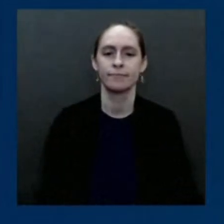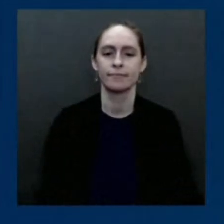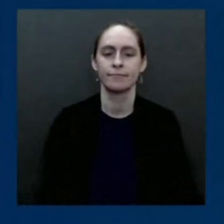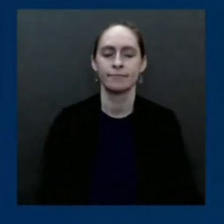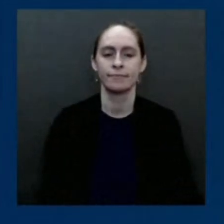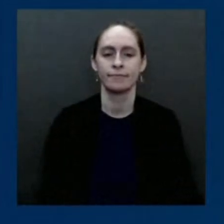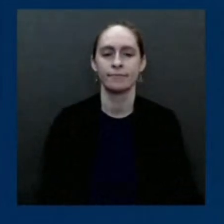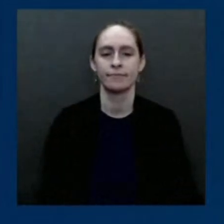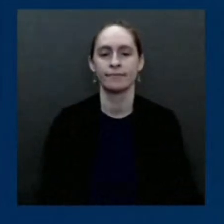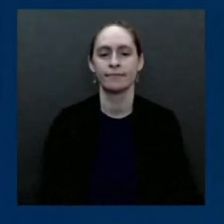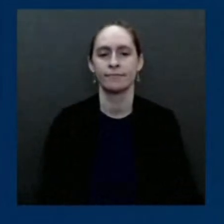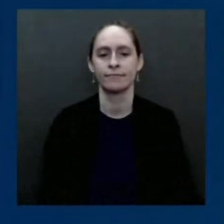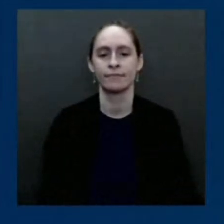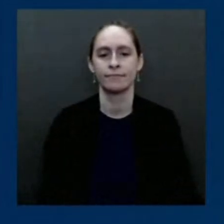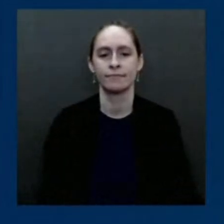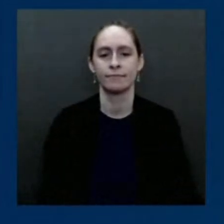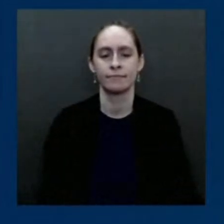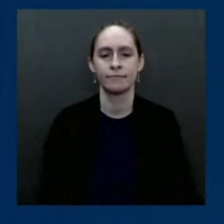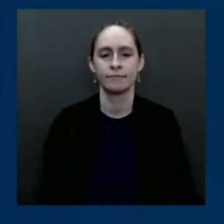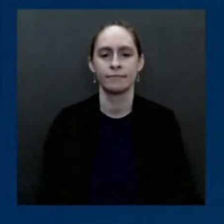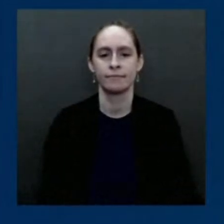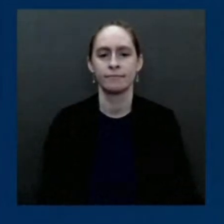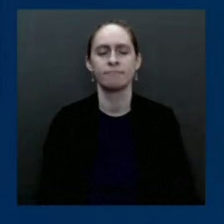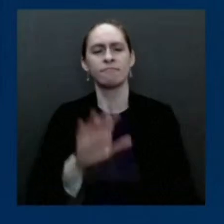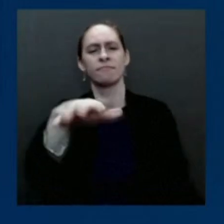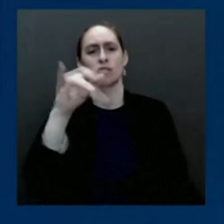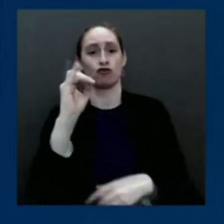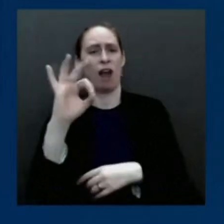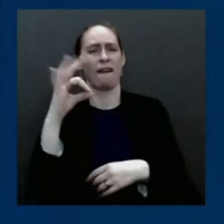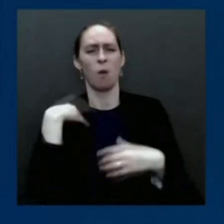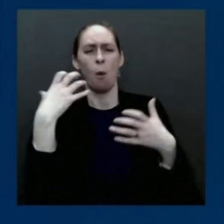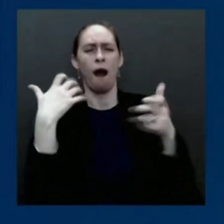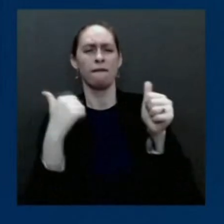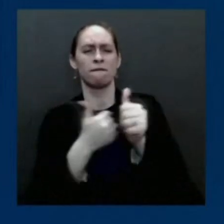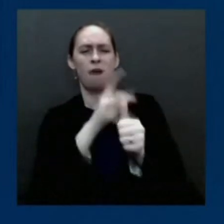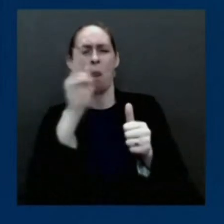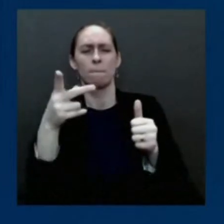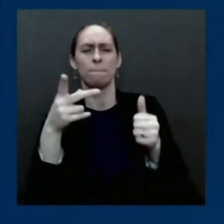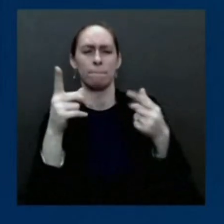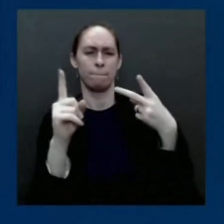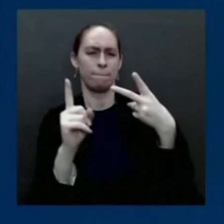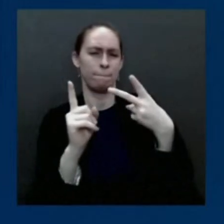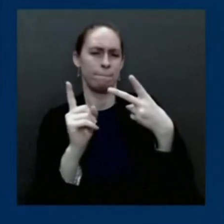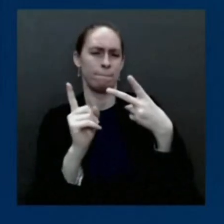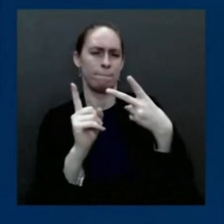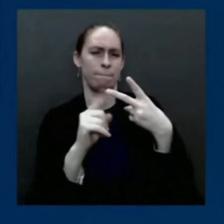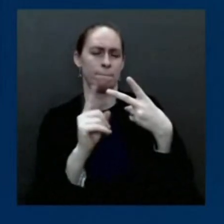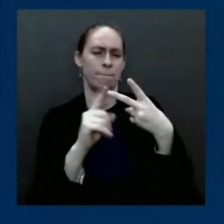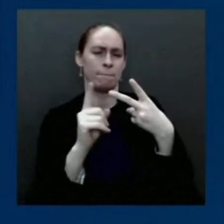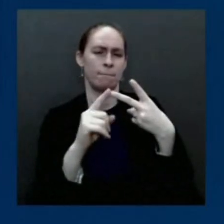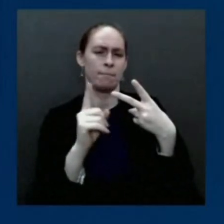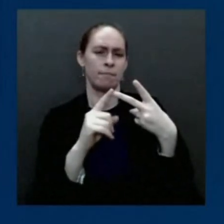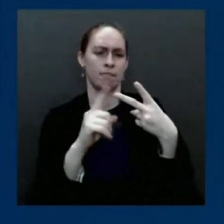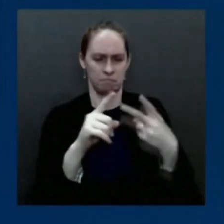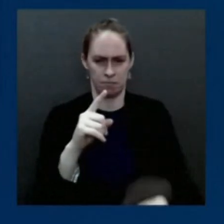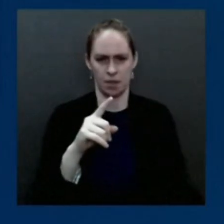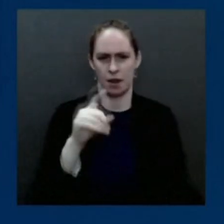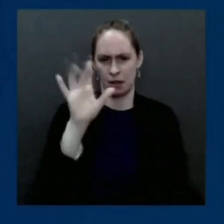WE'RE CONTINUING TO BOOST ABOUT